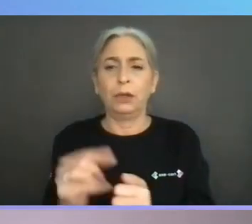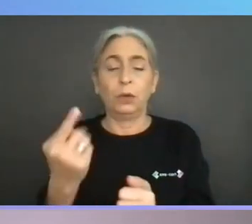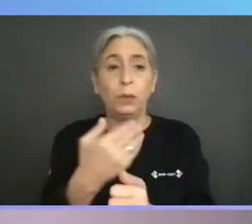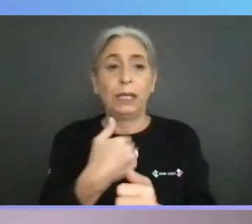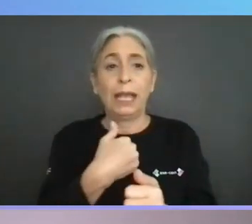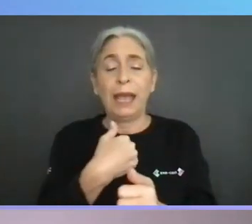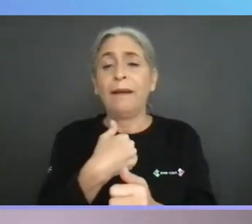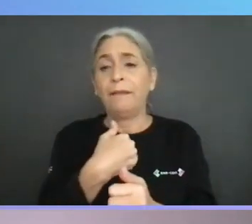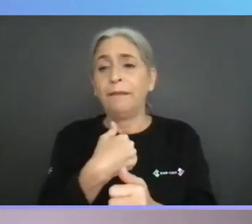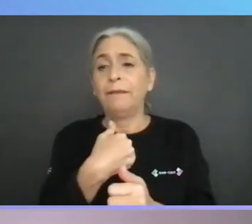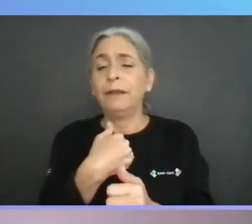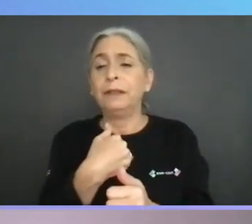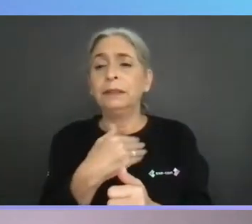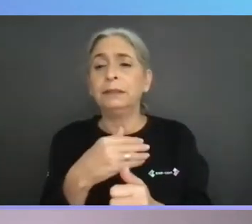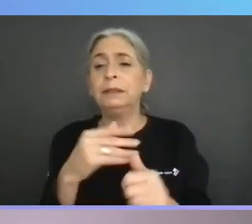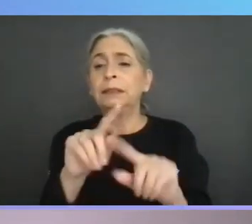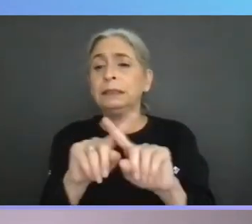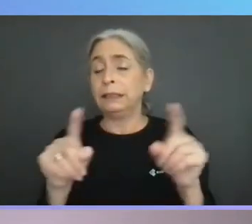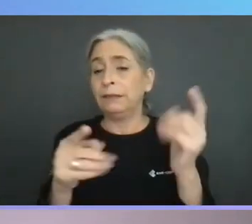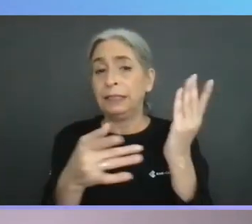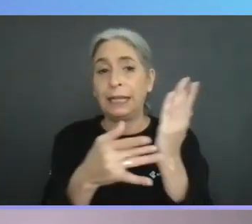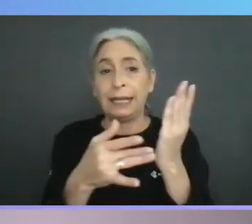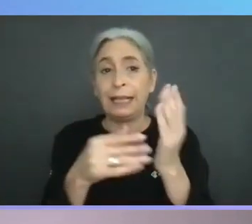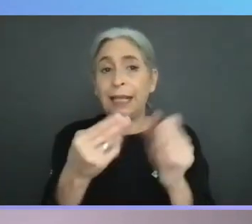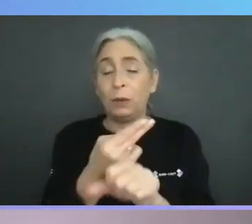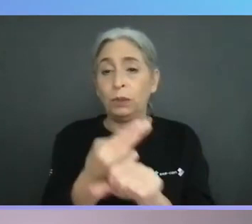we're using in this study that we'll use throughout the rest of